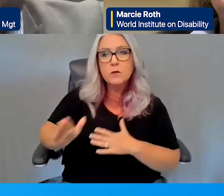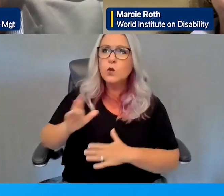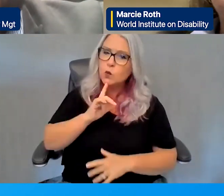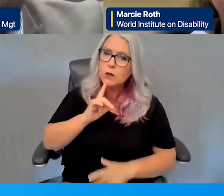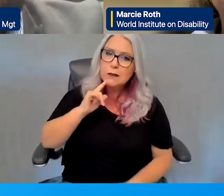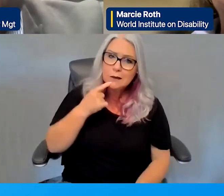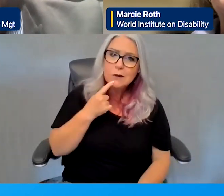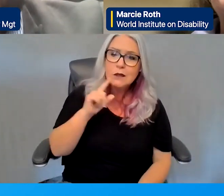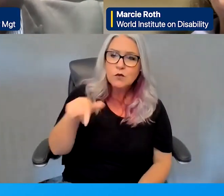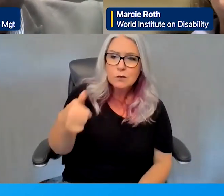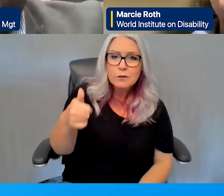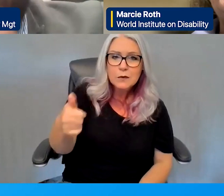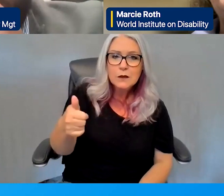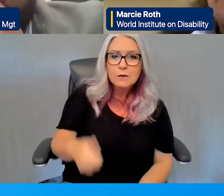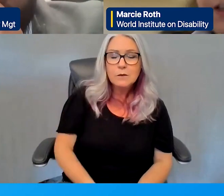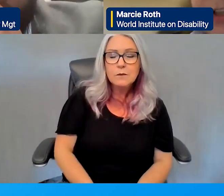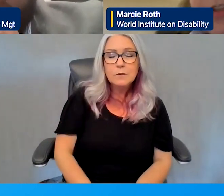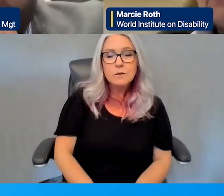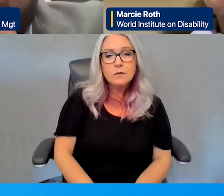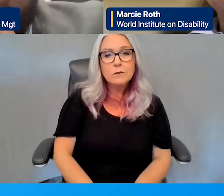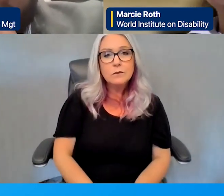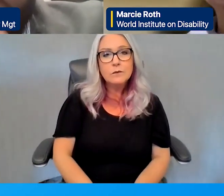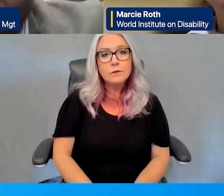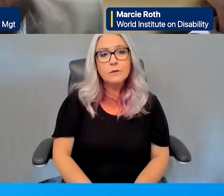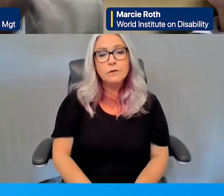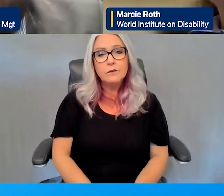And it's really important to